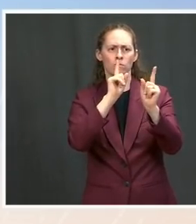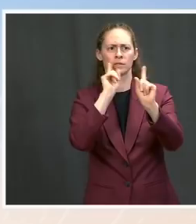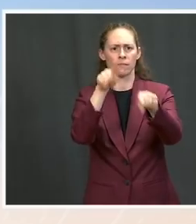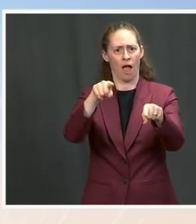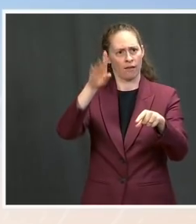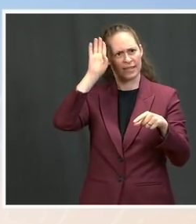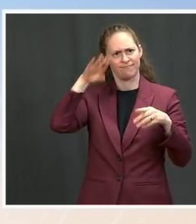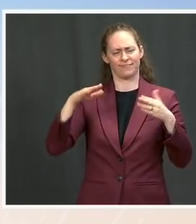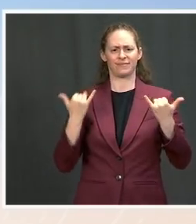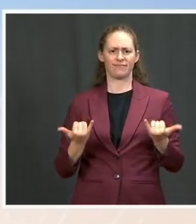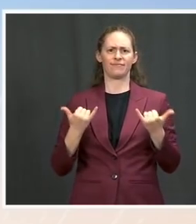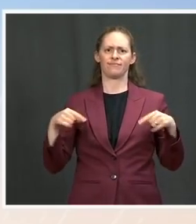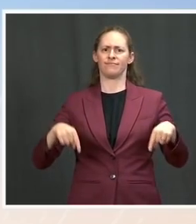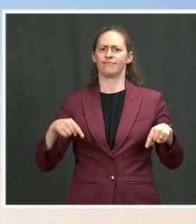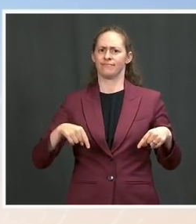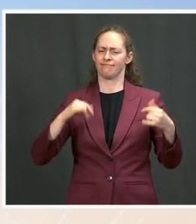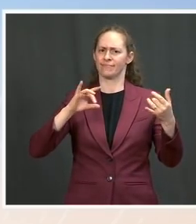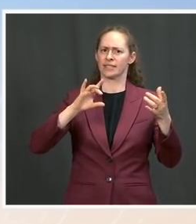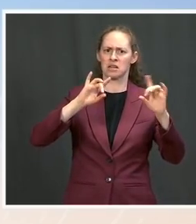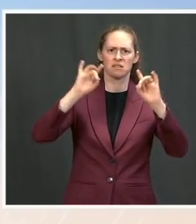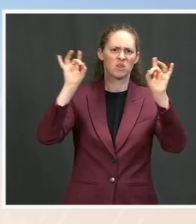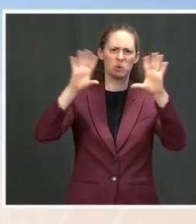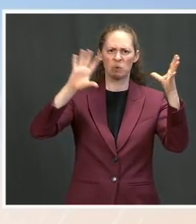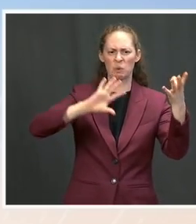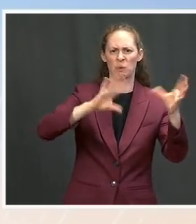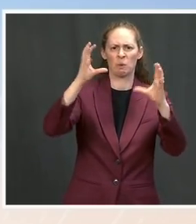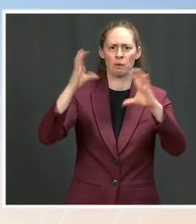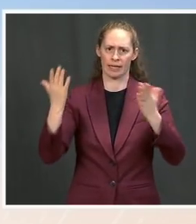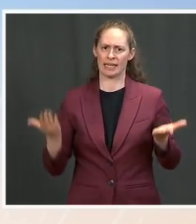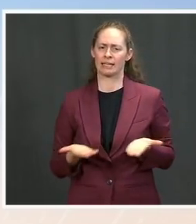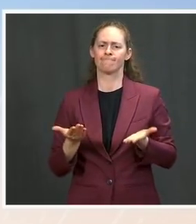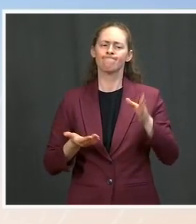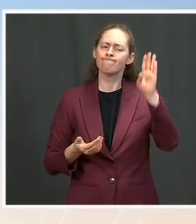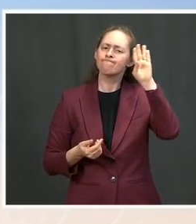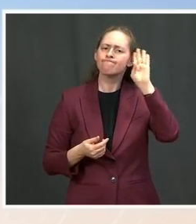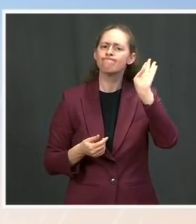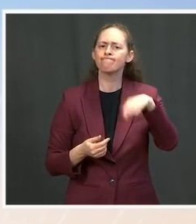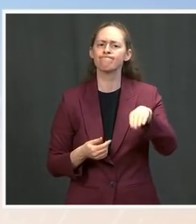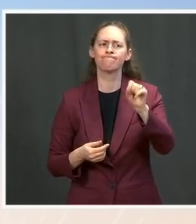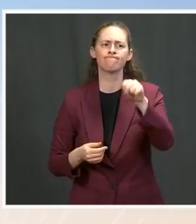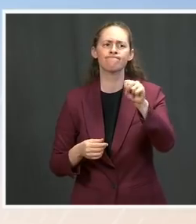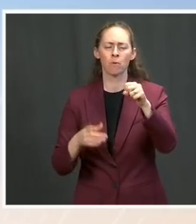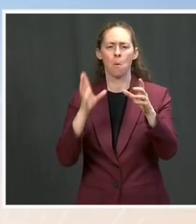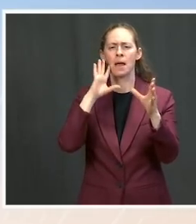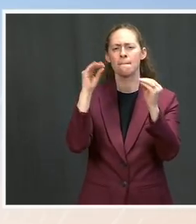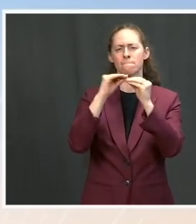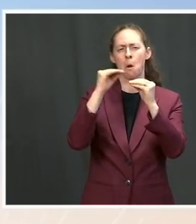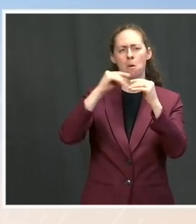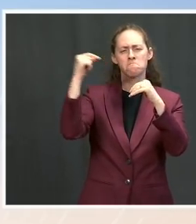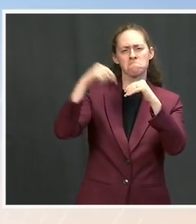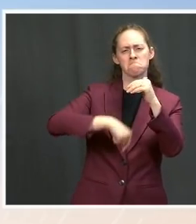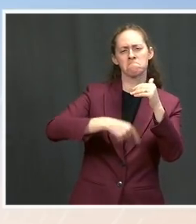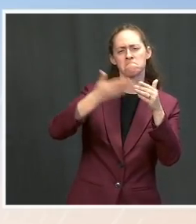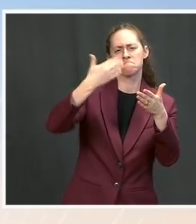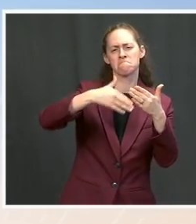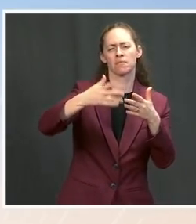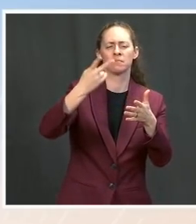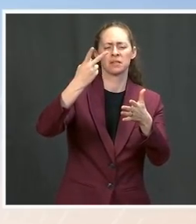and the policy recommendations will be weeks, not months. But at this point, that's the stage of the process. Go ahead.